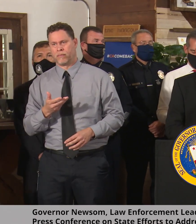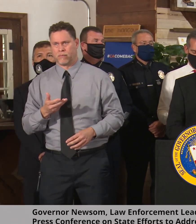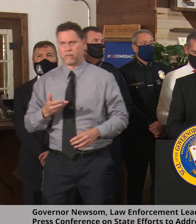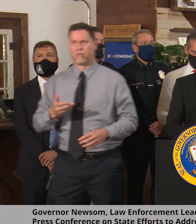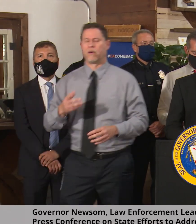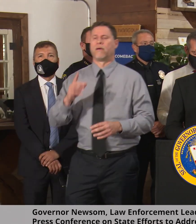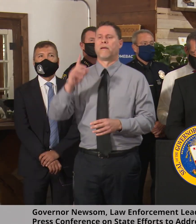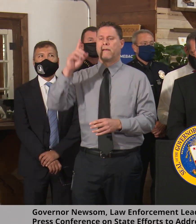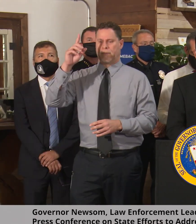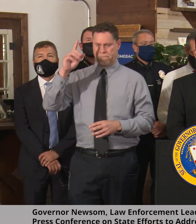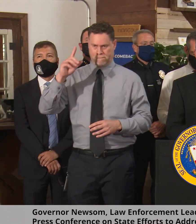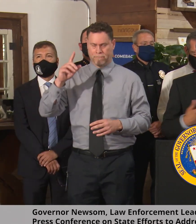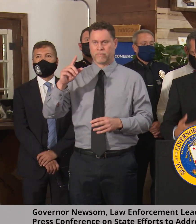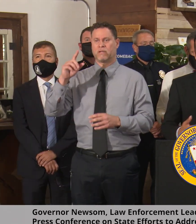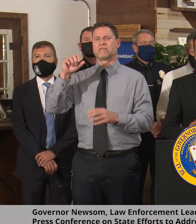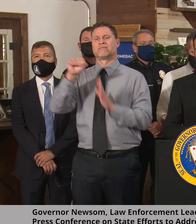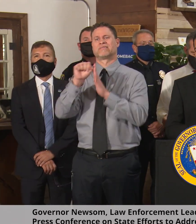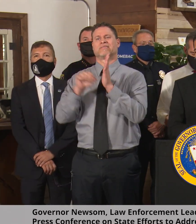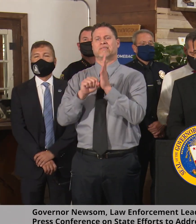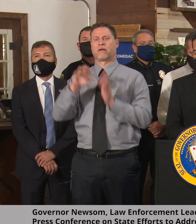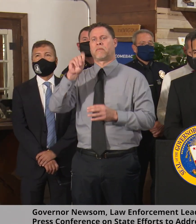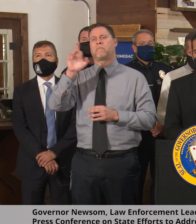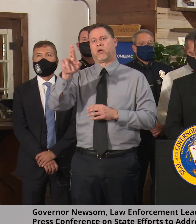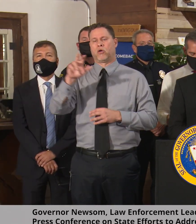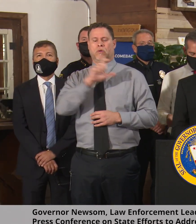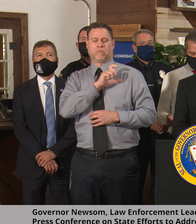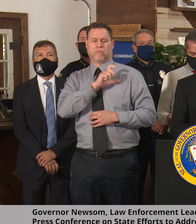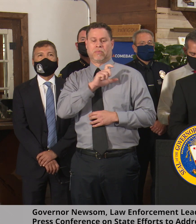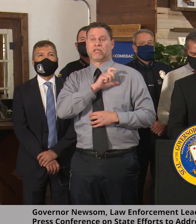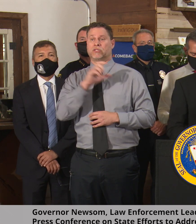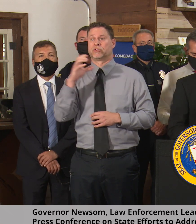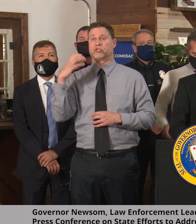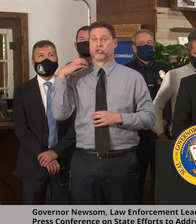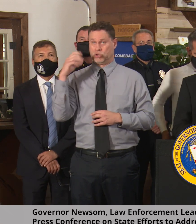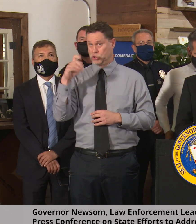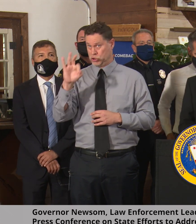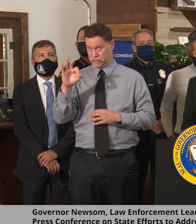down the state, mayors as well as police chiefs and we also have some of the members of our